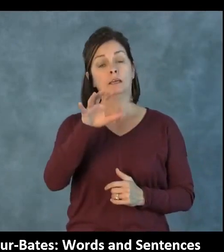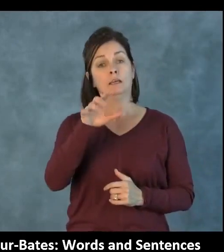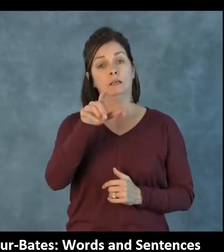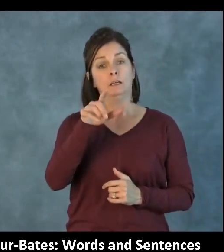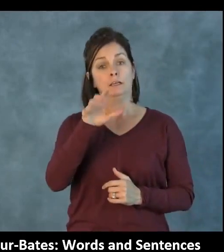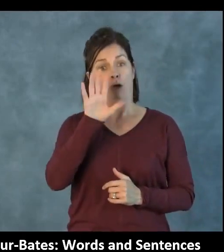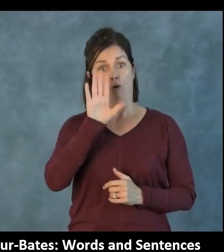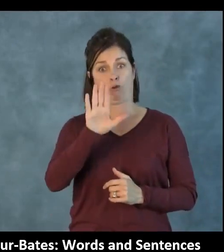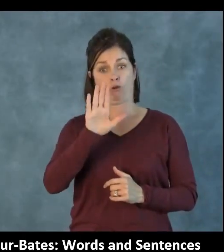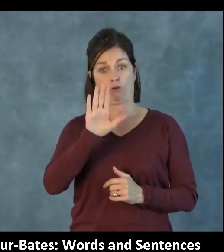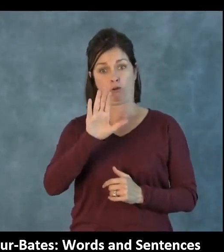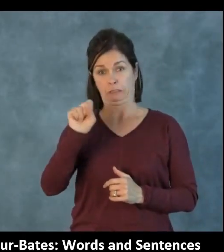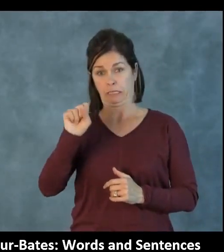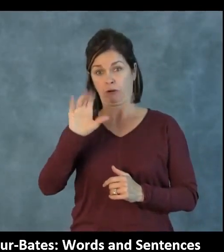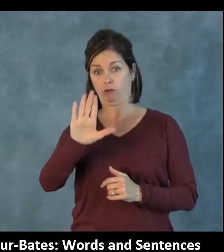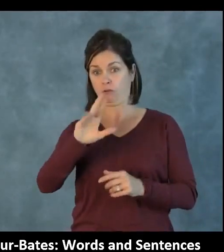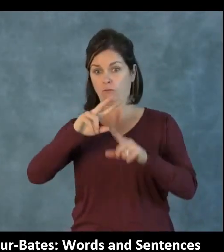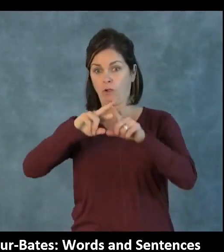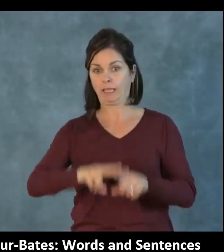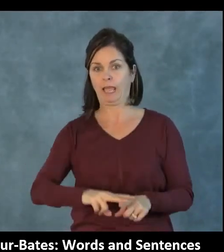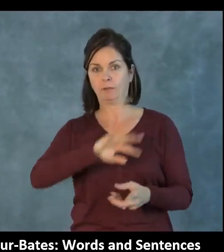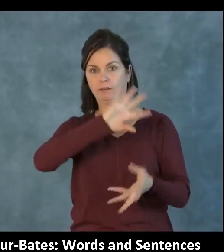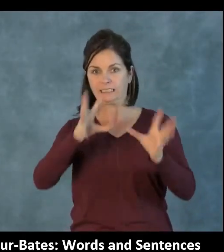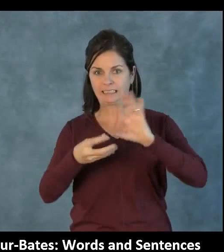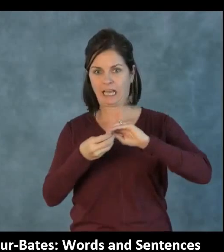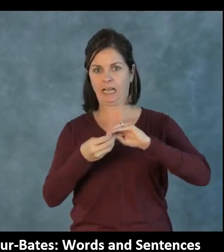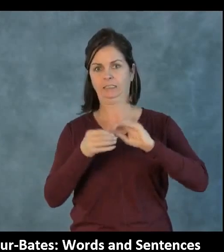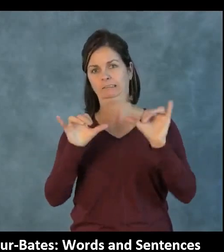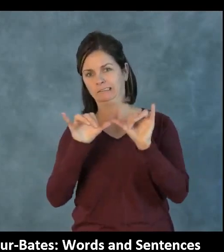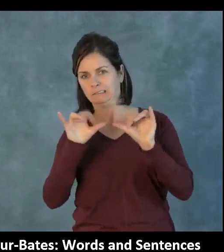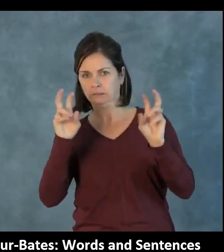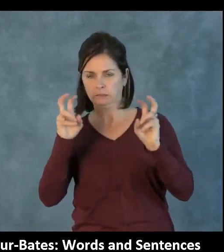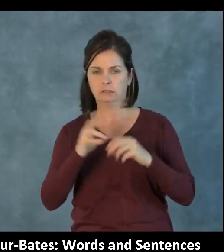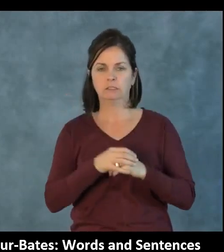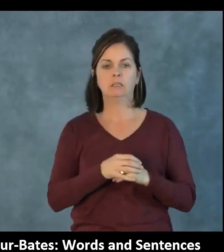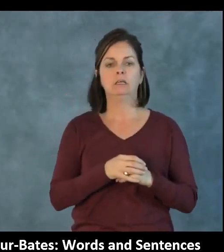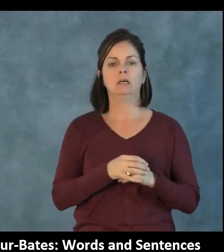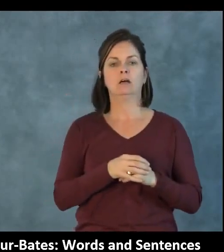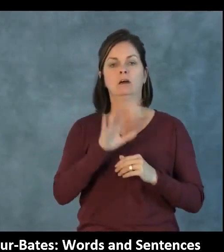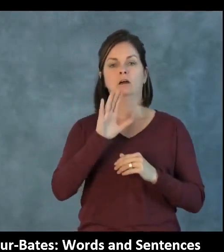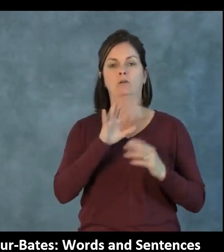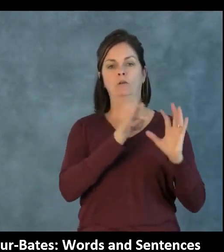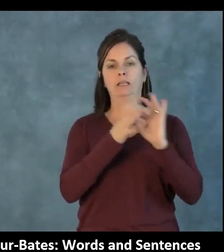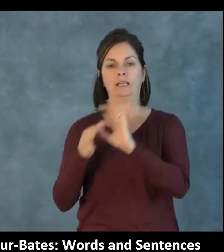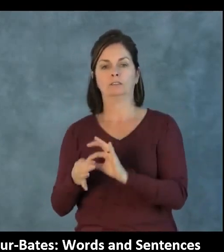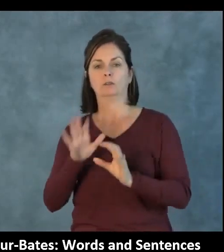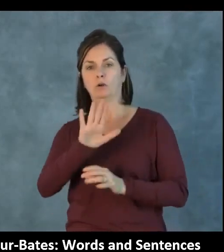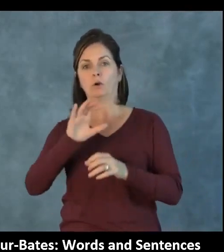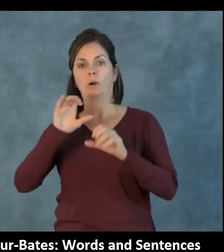relative to her ability to combine words, you see that she is producing quite a few words, pretty much